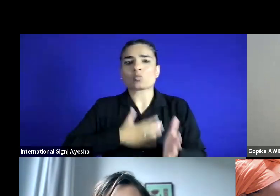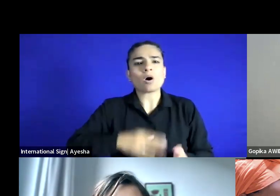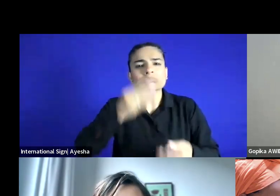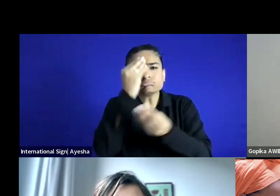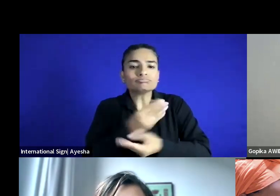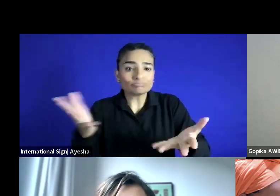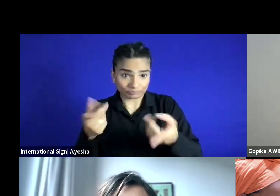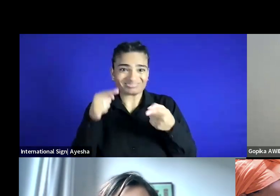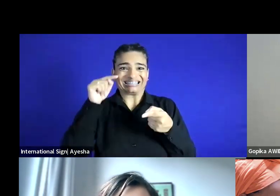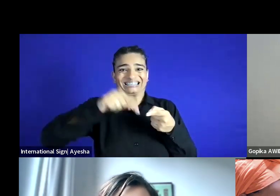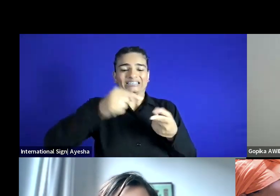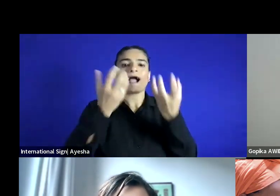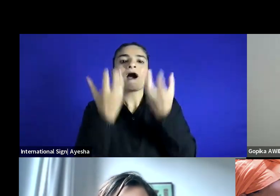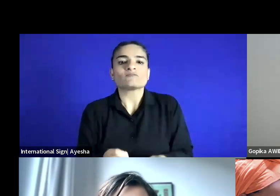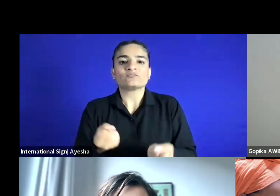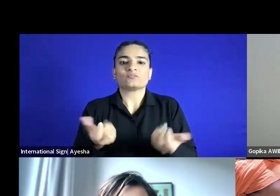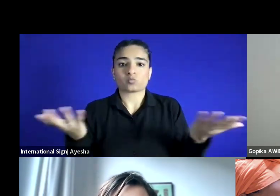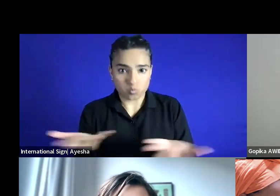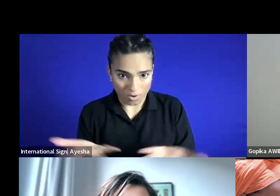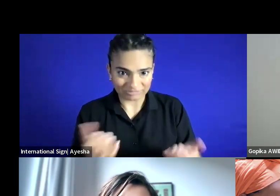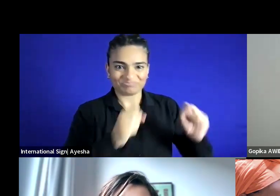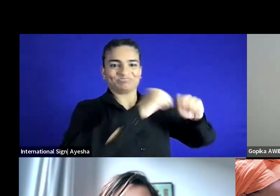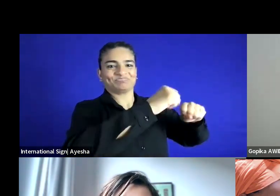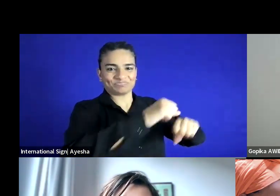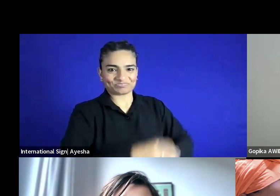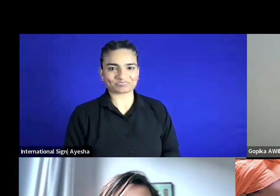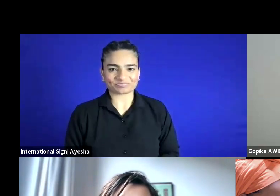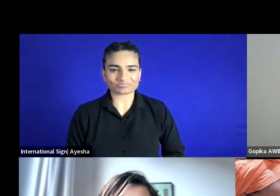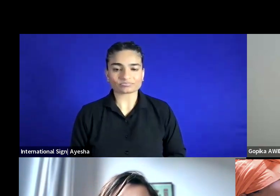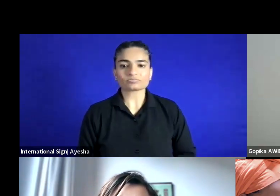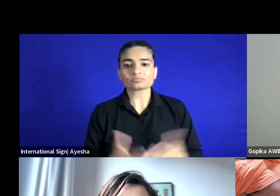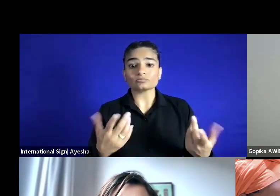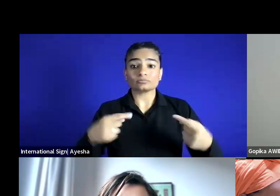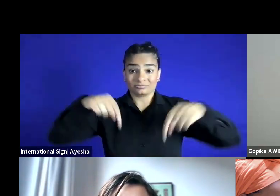So while we will in this session tell you a bit about what you should be bringing,